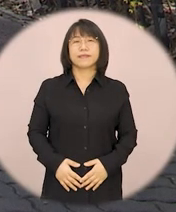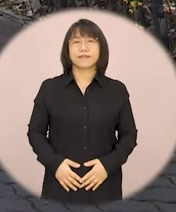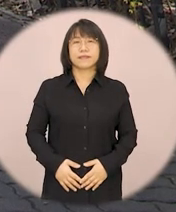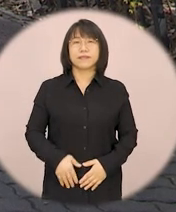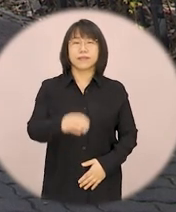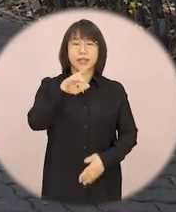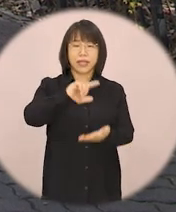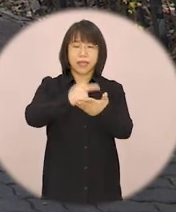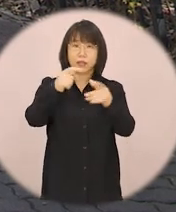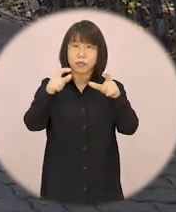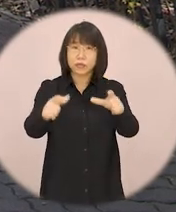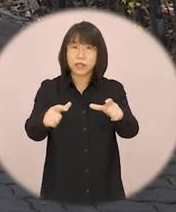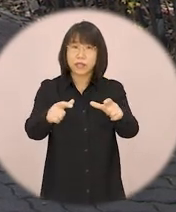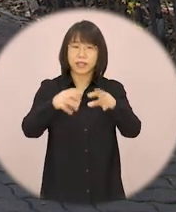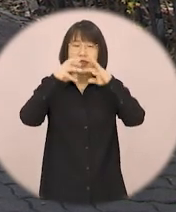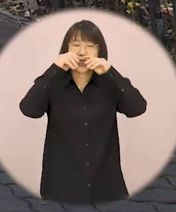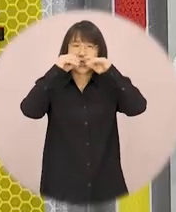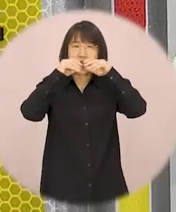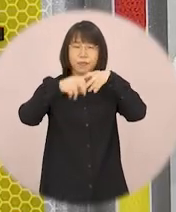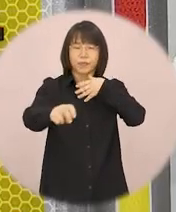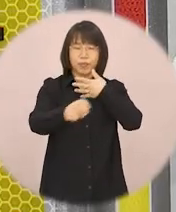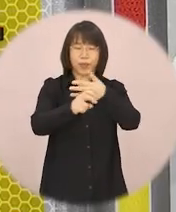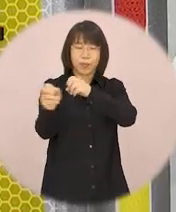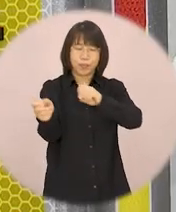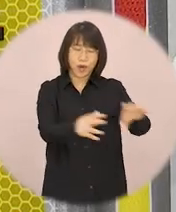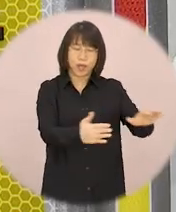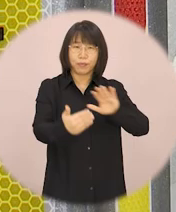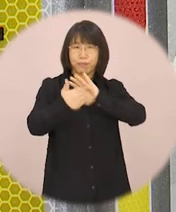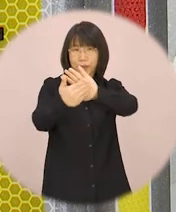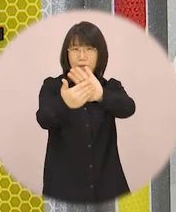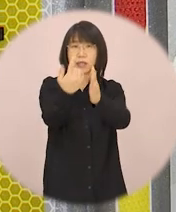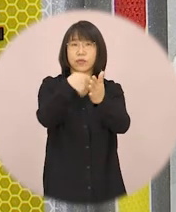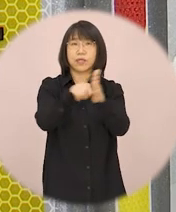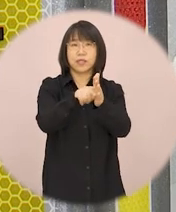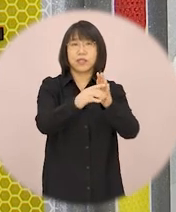Gangseo-gu will install mobile CCTVs to eradicate illegal garbage dumping